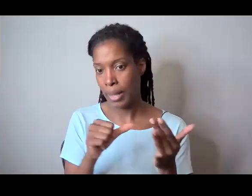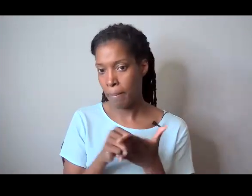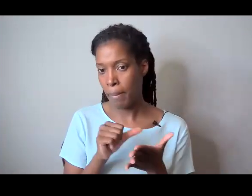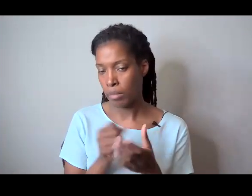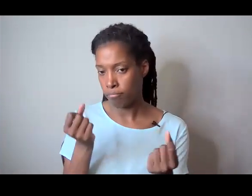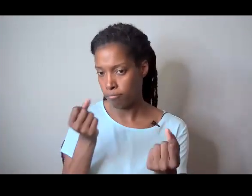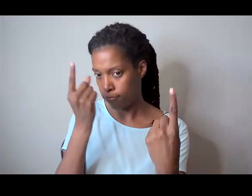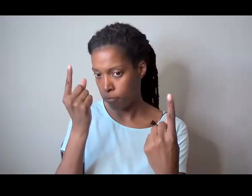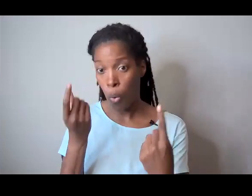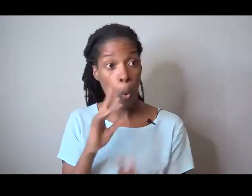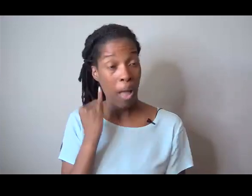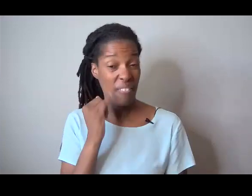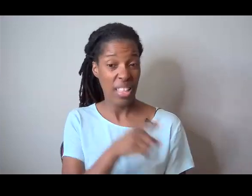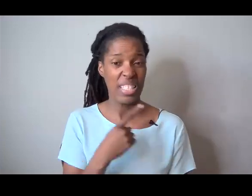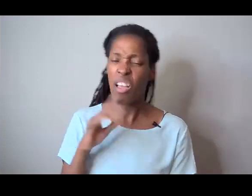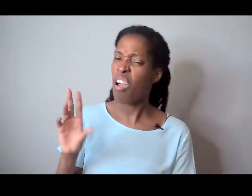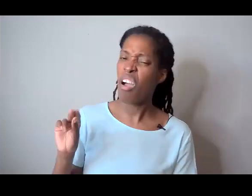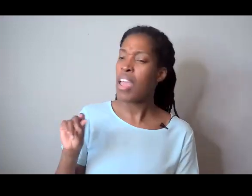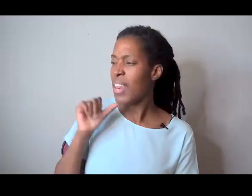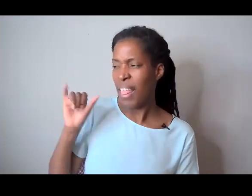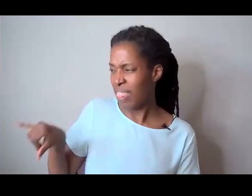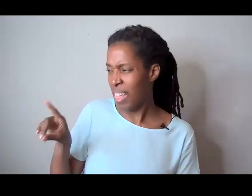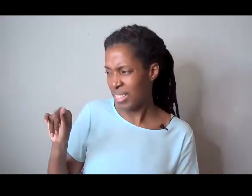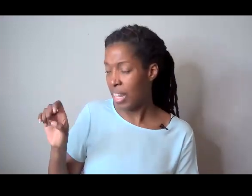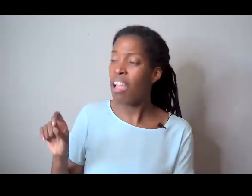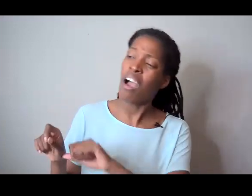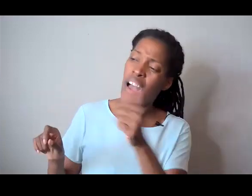Or see if they have a different interpretation. Since there isn't a definition anywhere in the rules